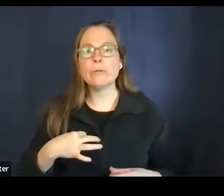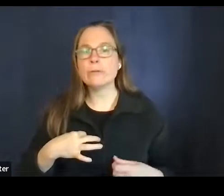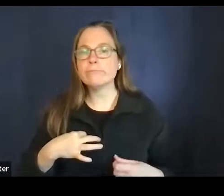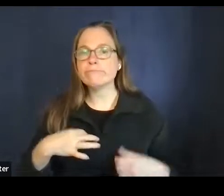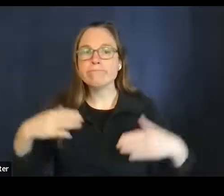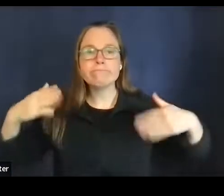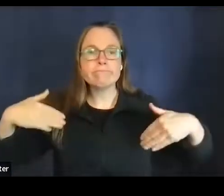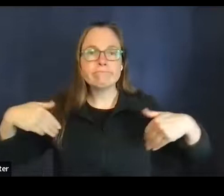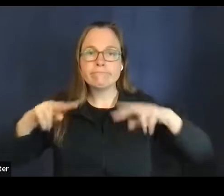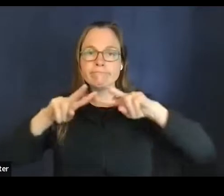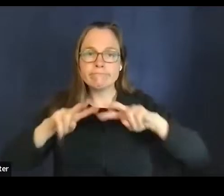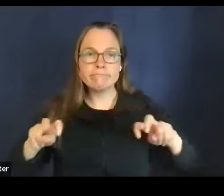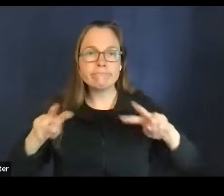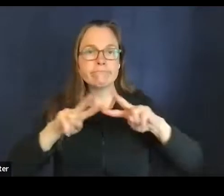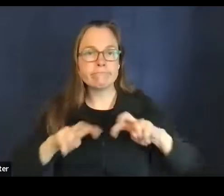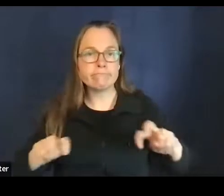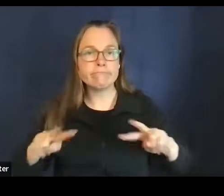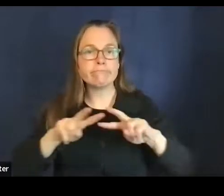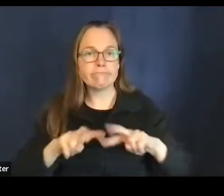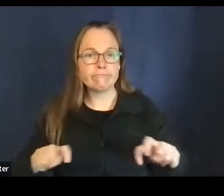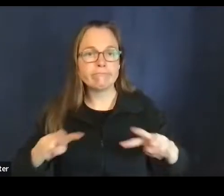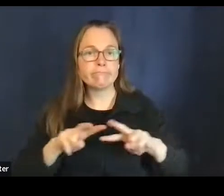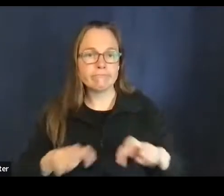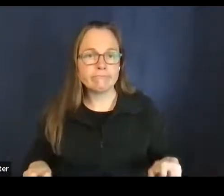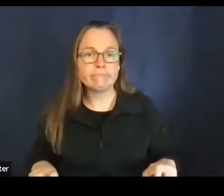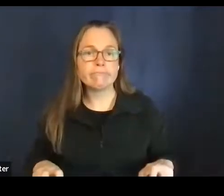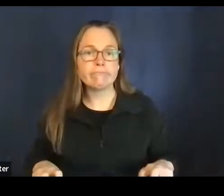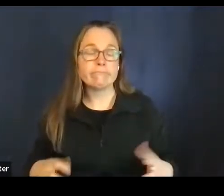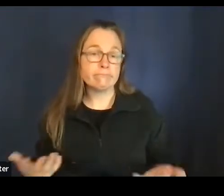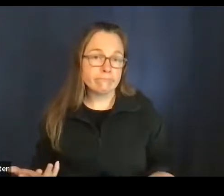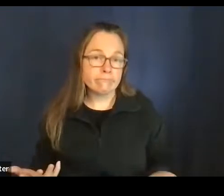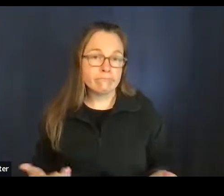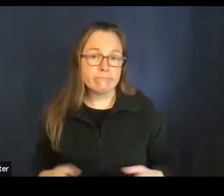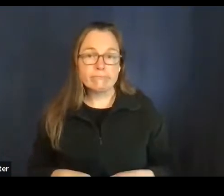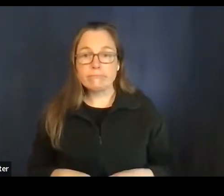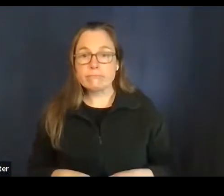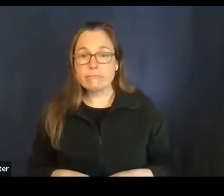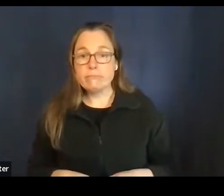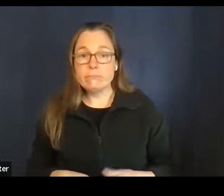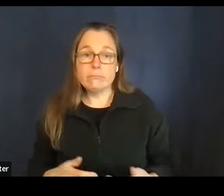my preference may be that those three offices be relatively together so that you might be able to share